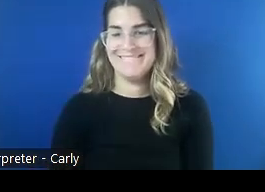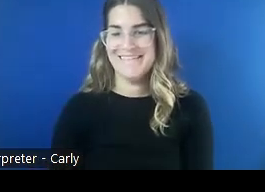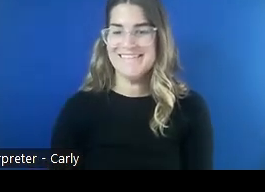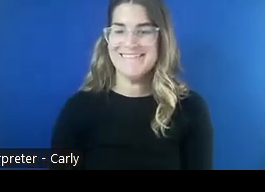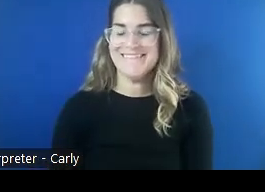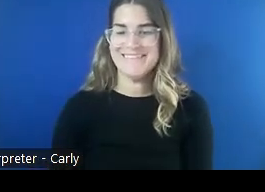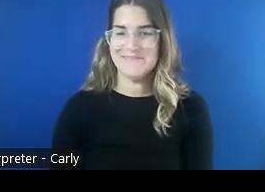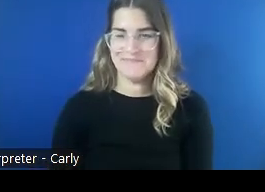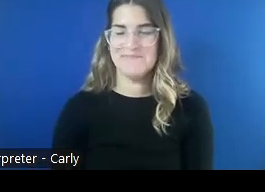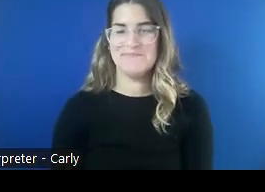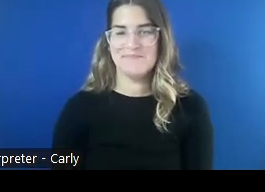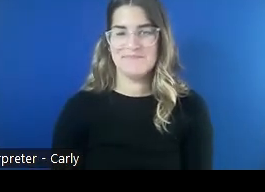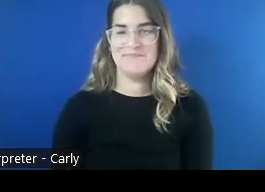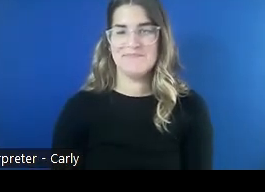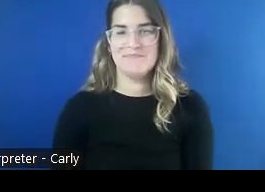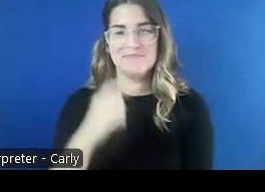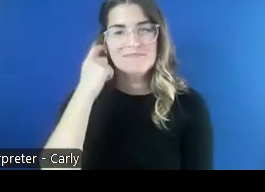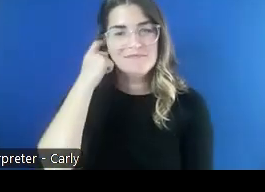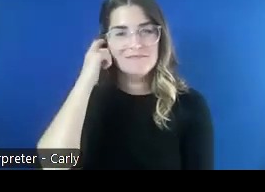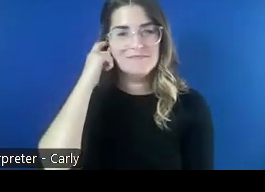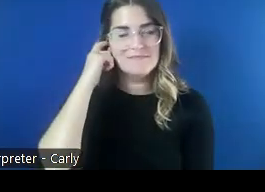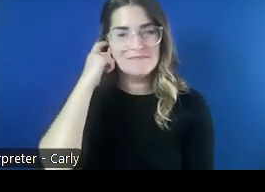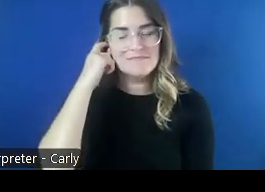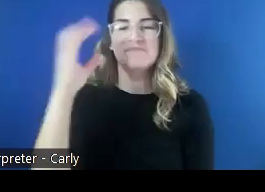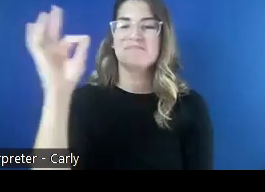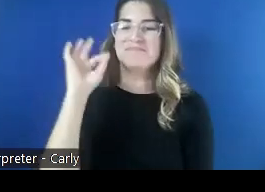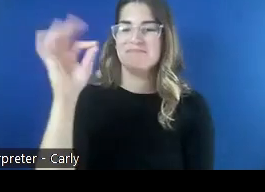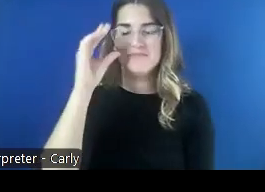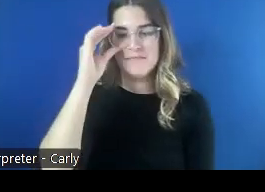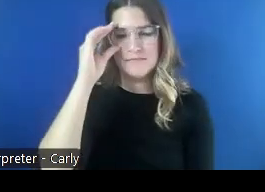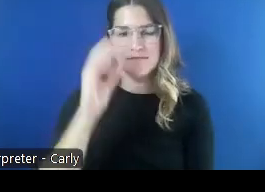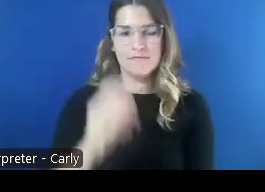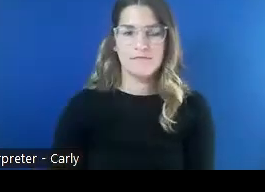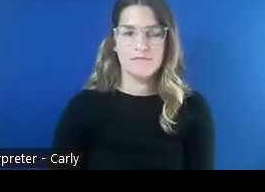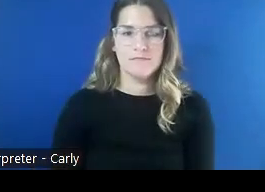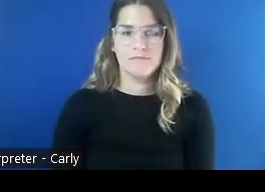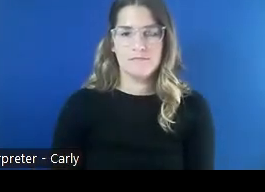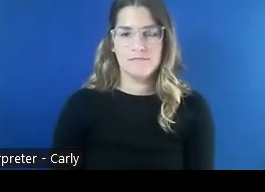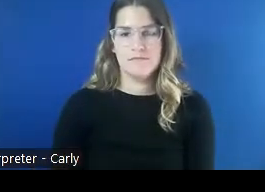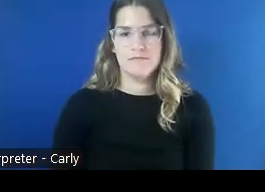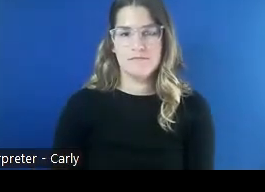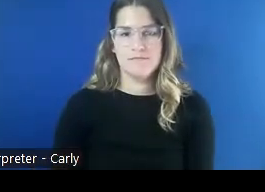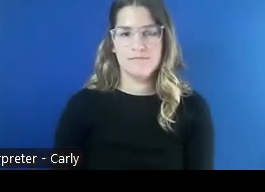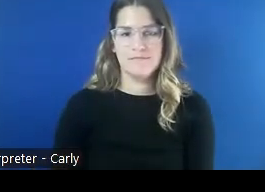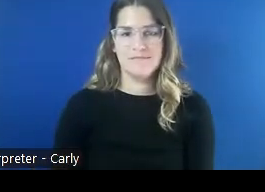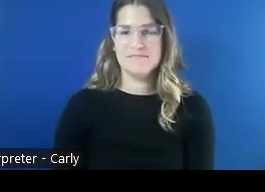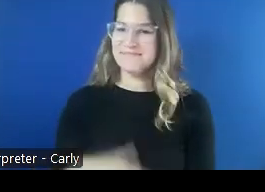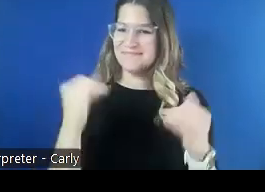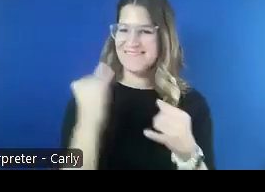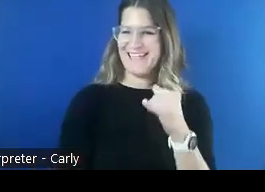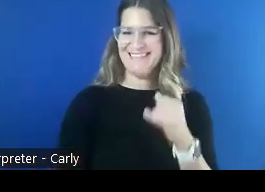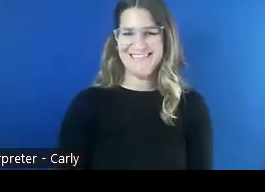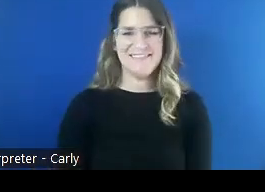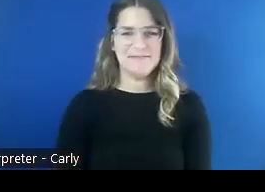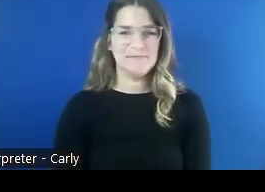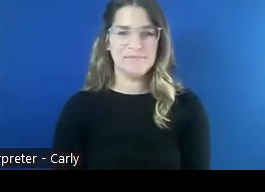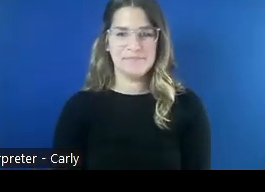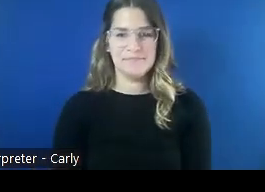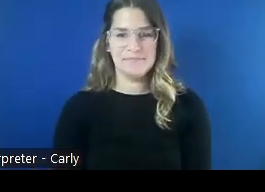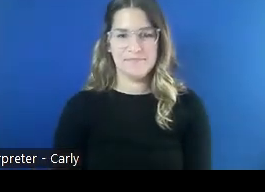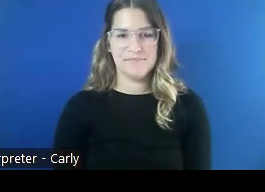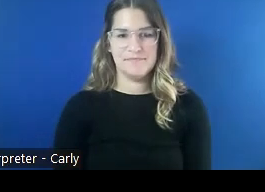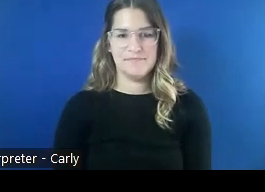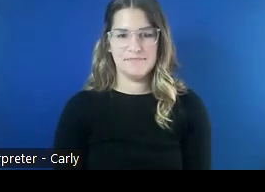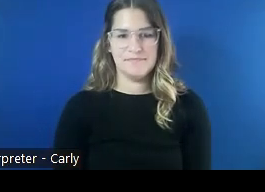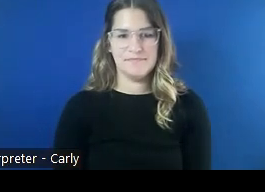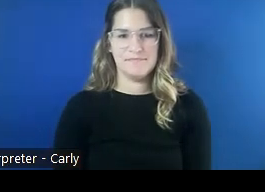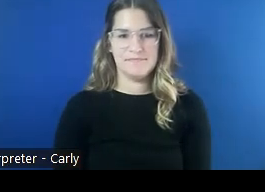right yeah except for this one so when I got the title of director of infinite and